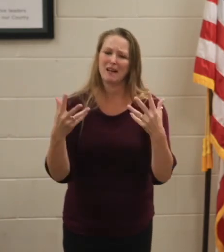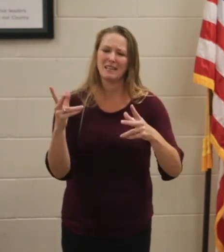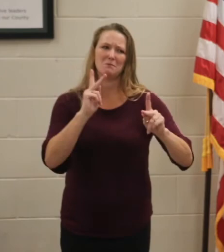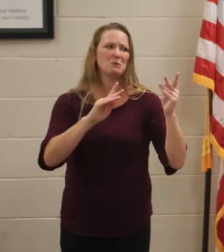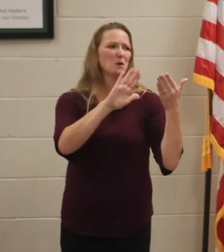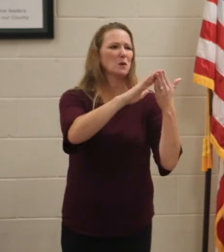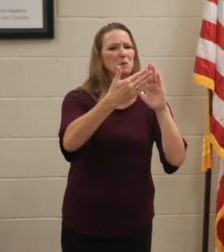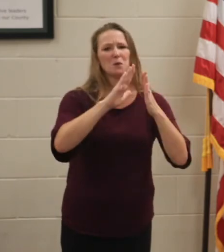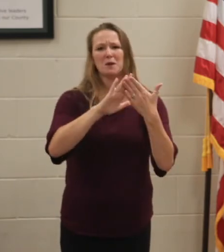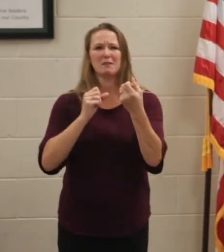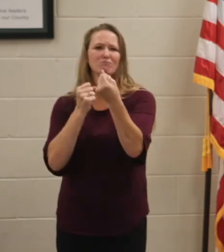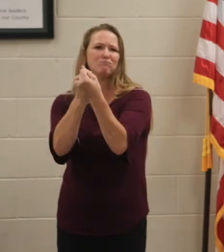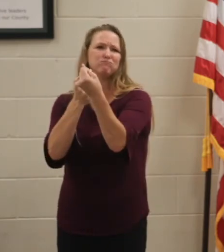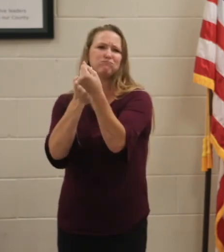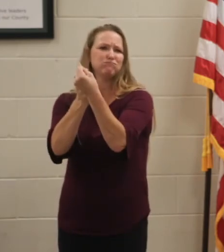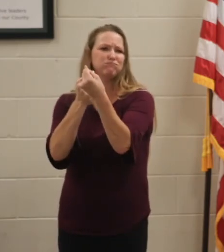also from the department.